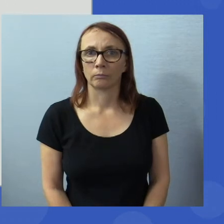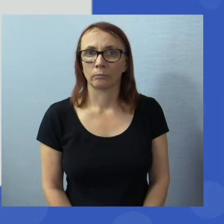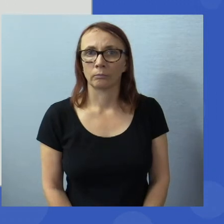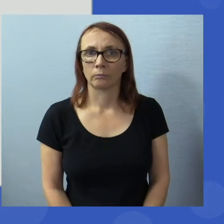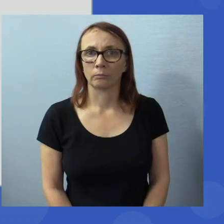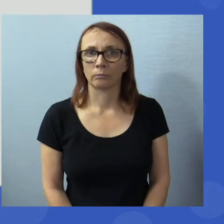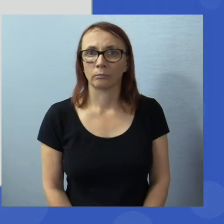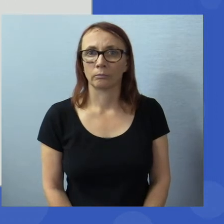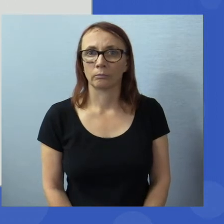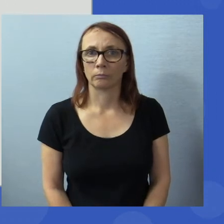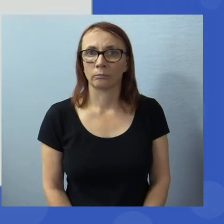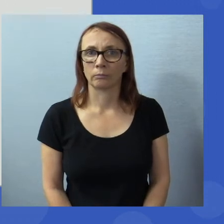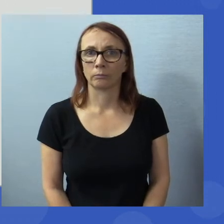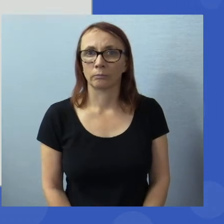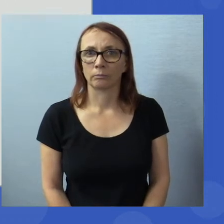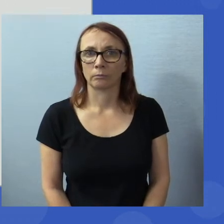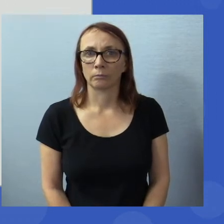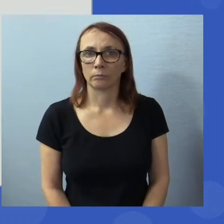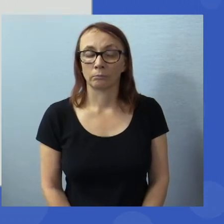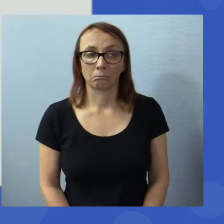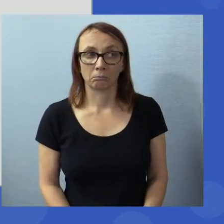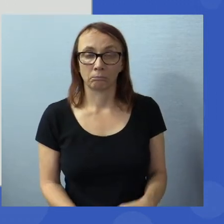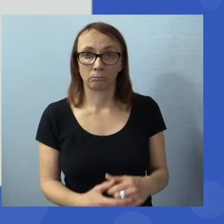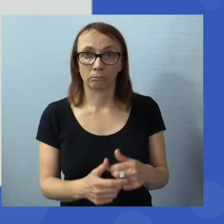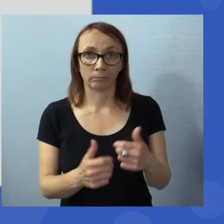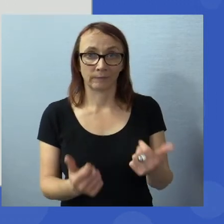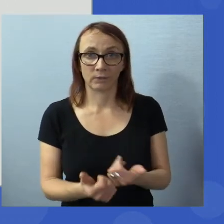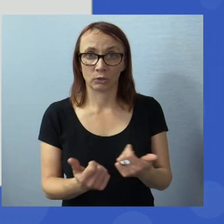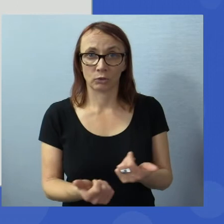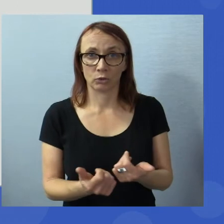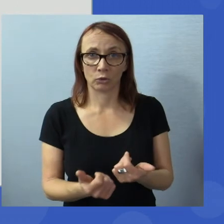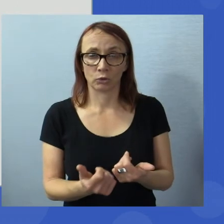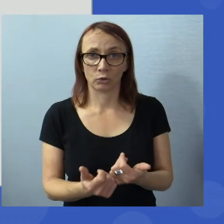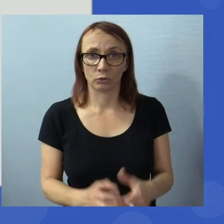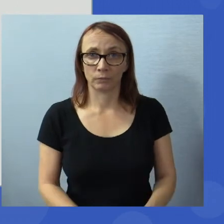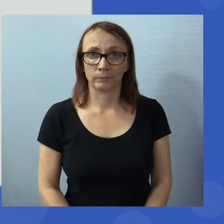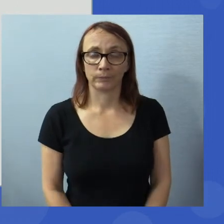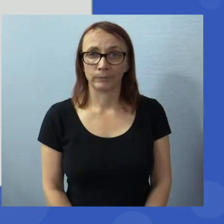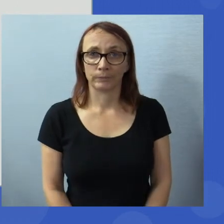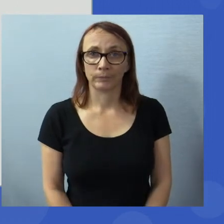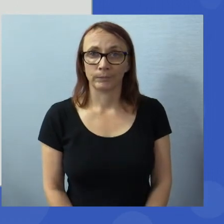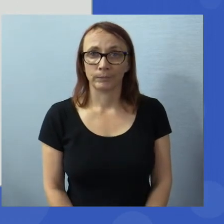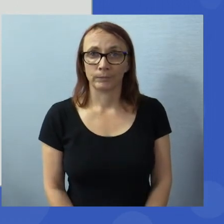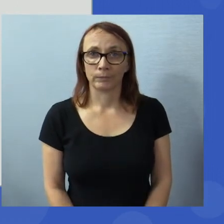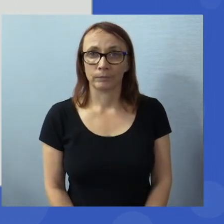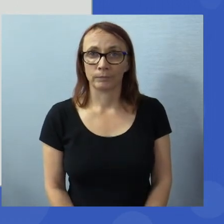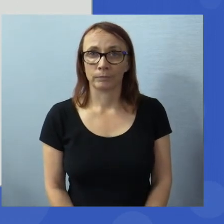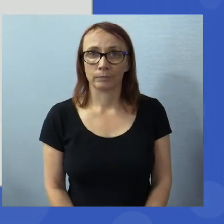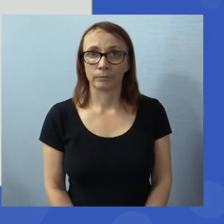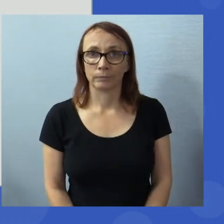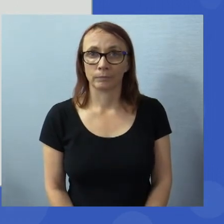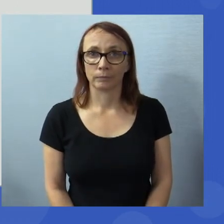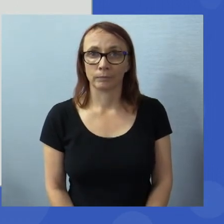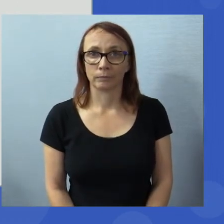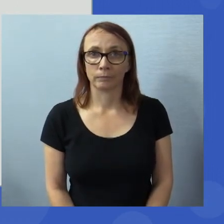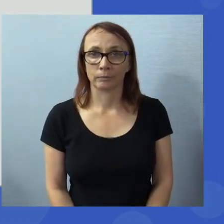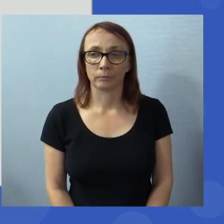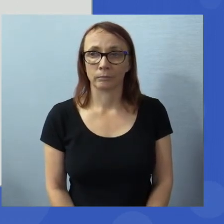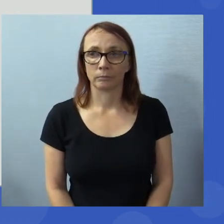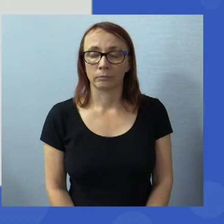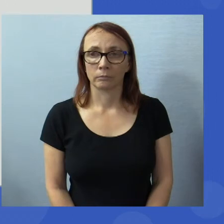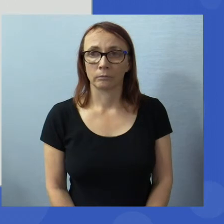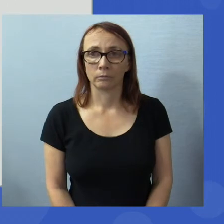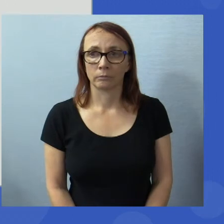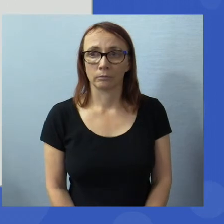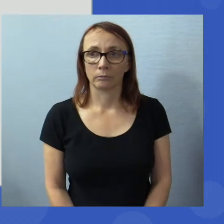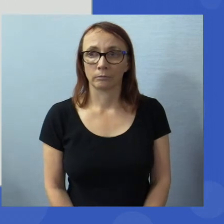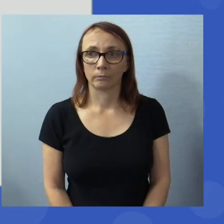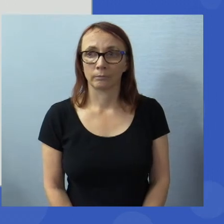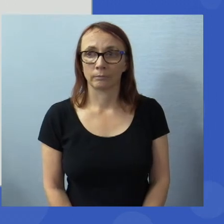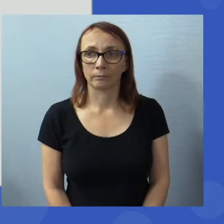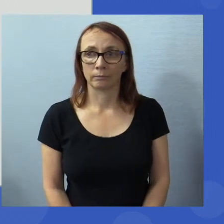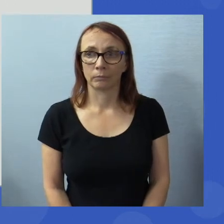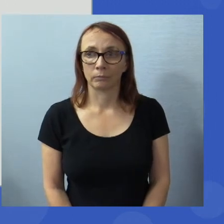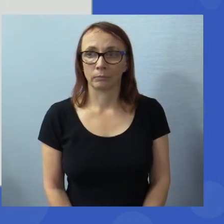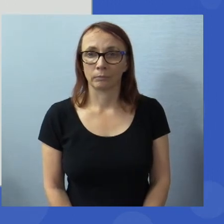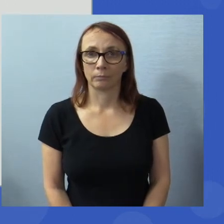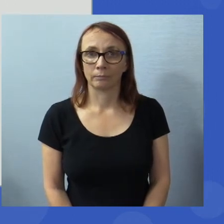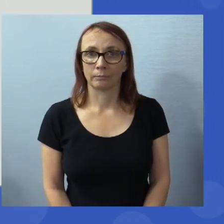okay a few more seconds if anybody wants to consider this statement and moving on